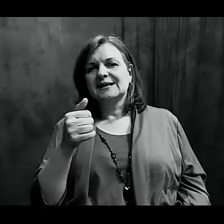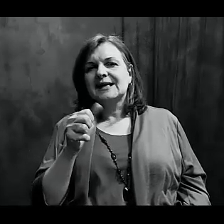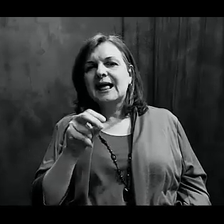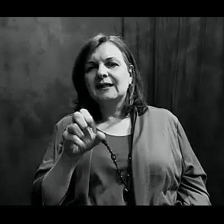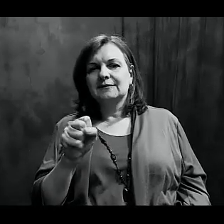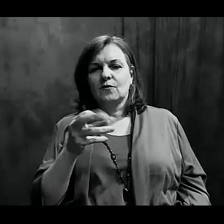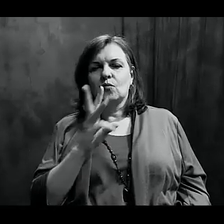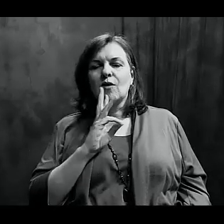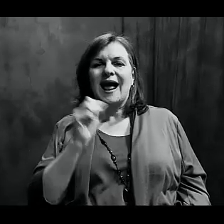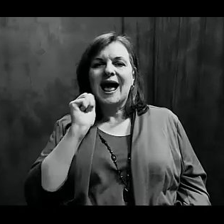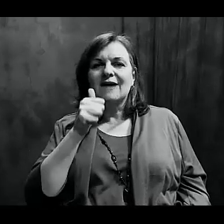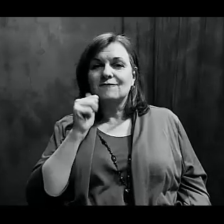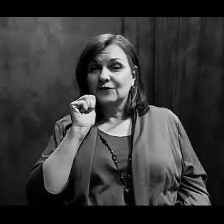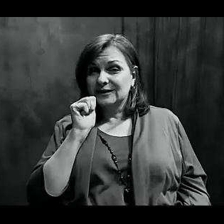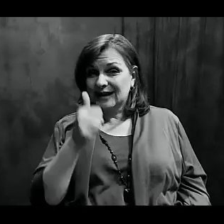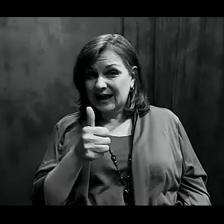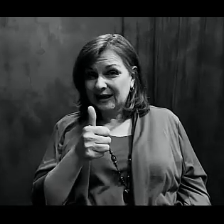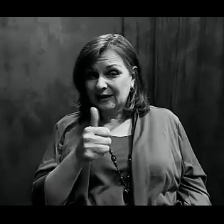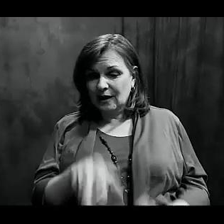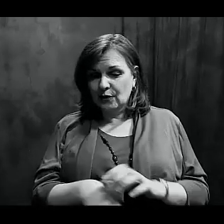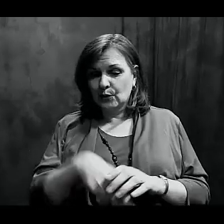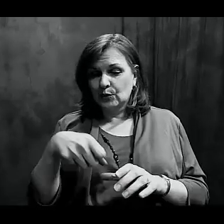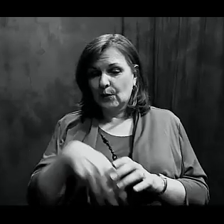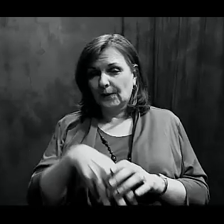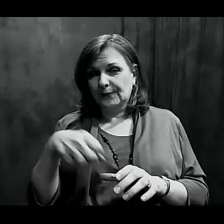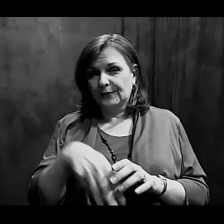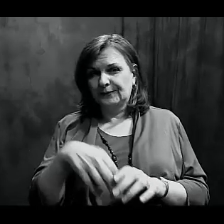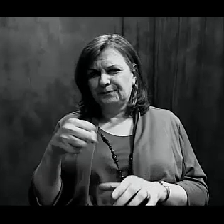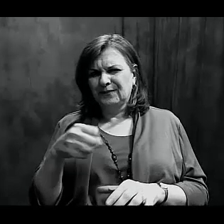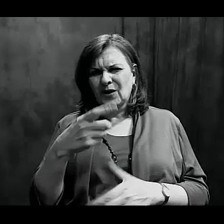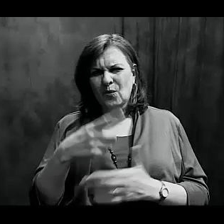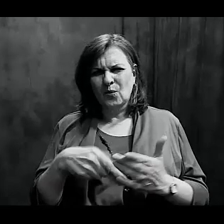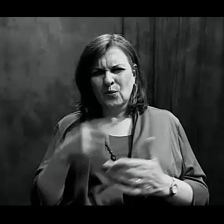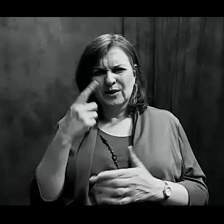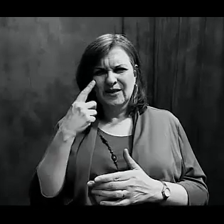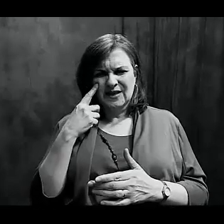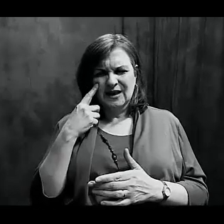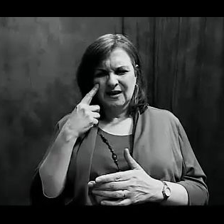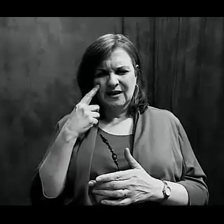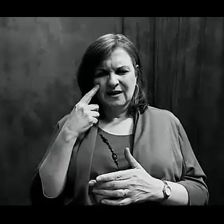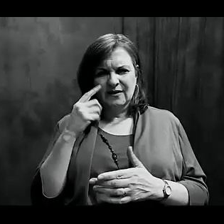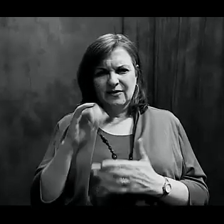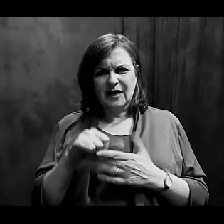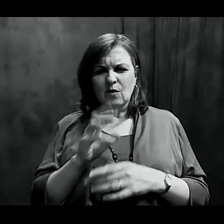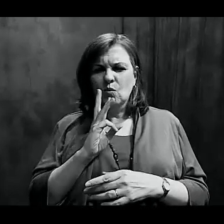aquifer so what do you think it's taken out for??